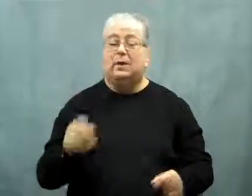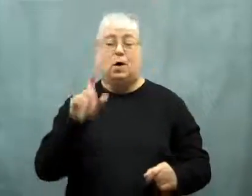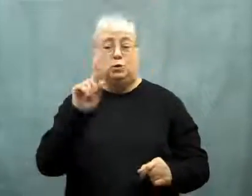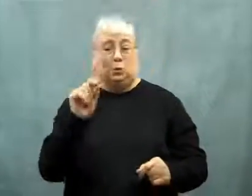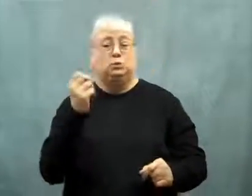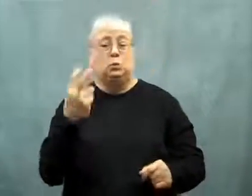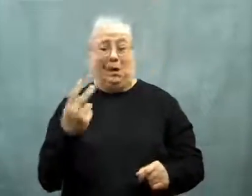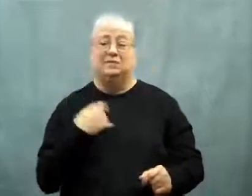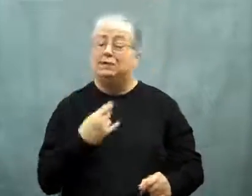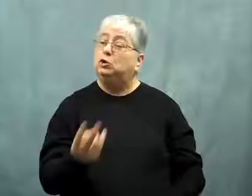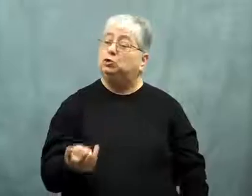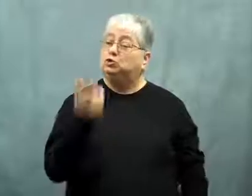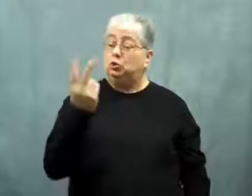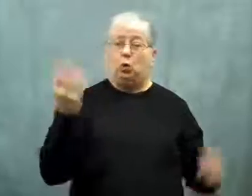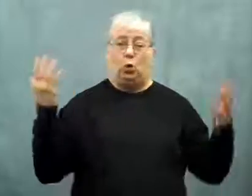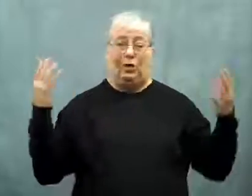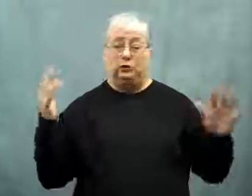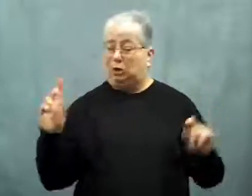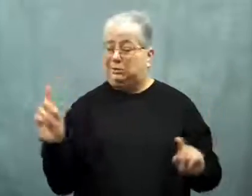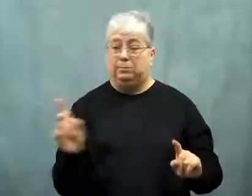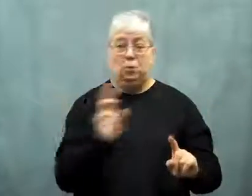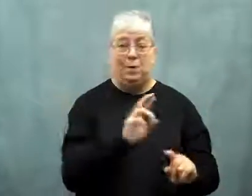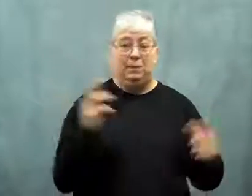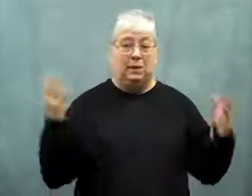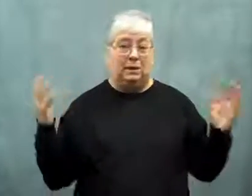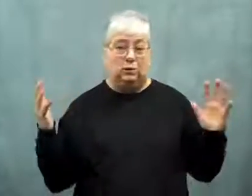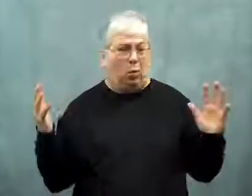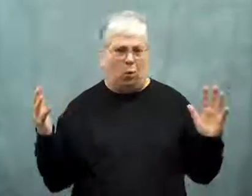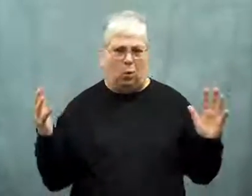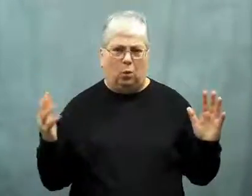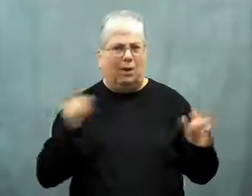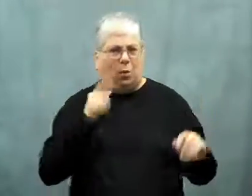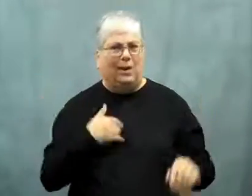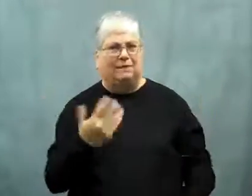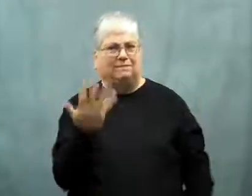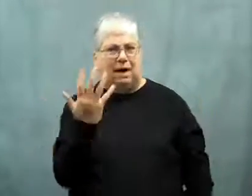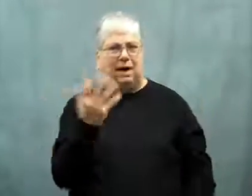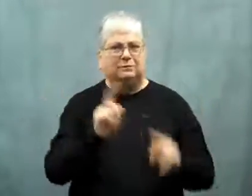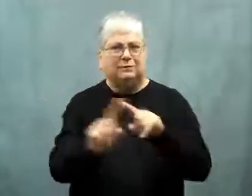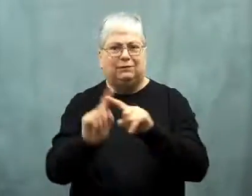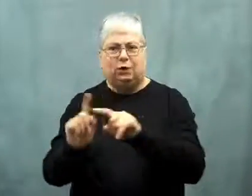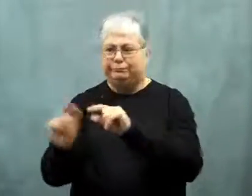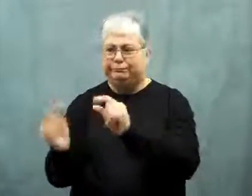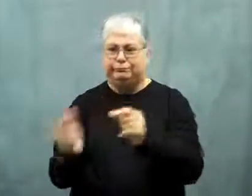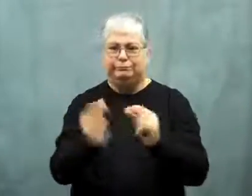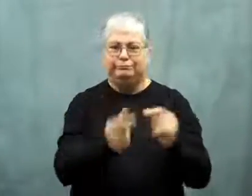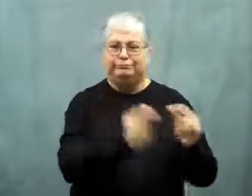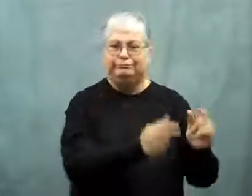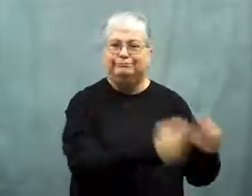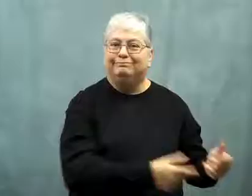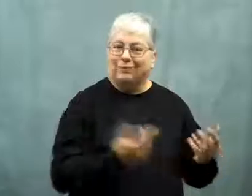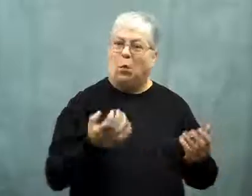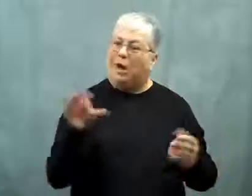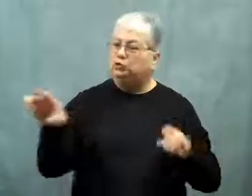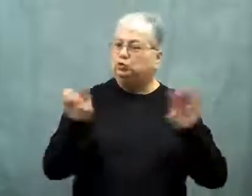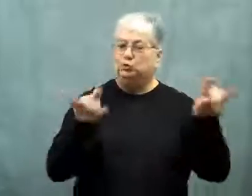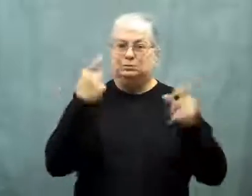The Democrats and Republicans are not the only parties in the elections.